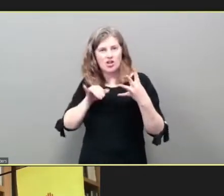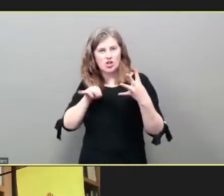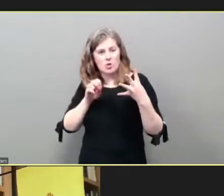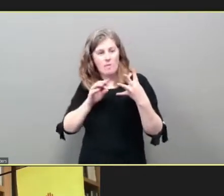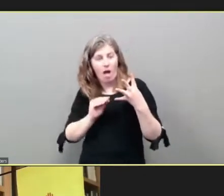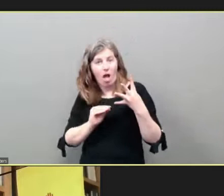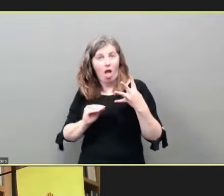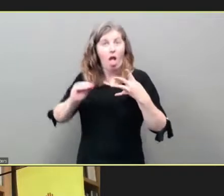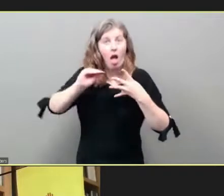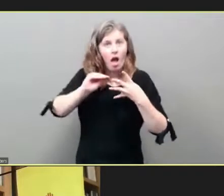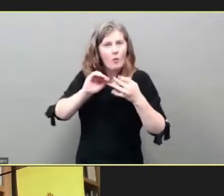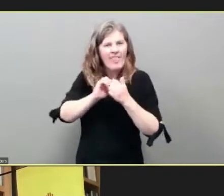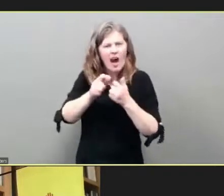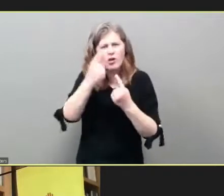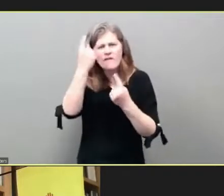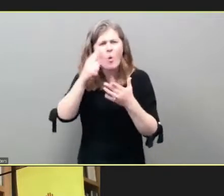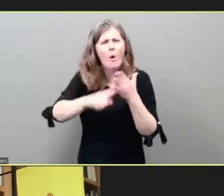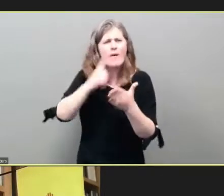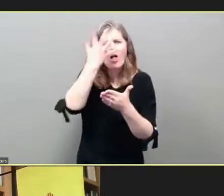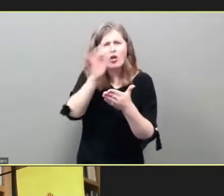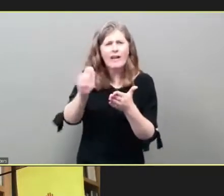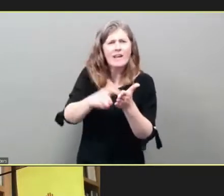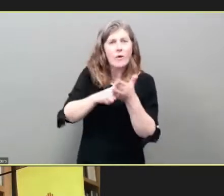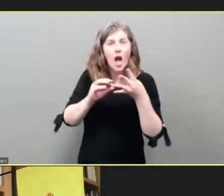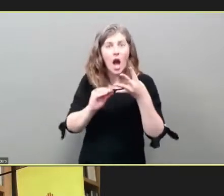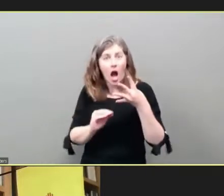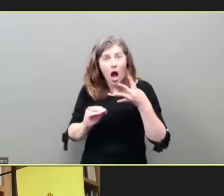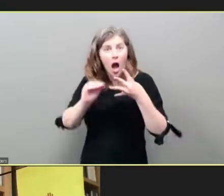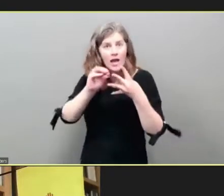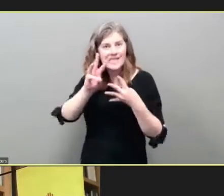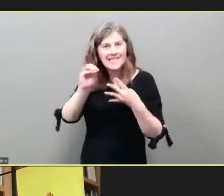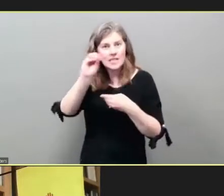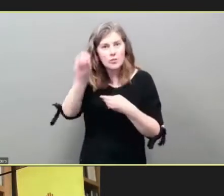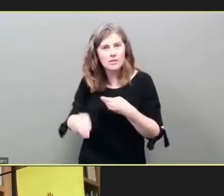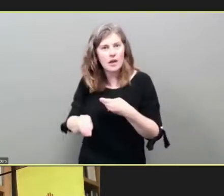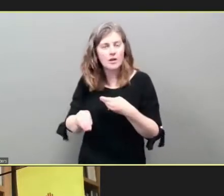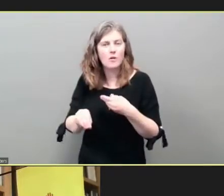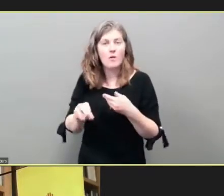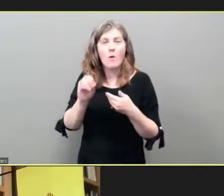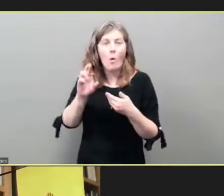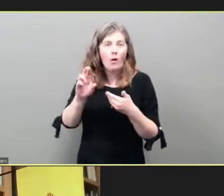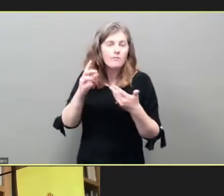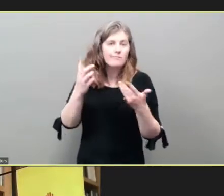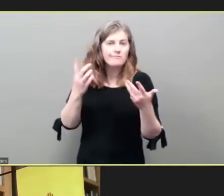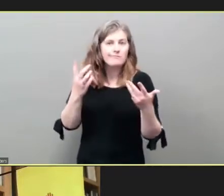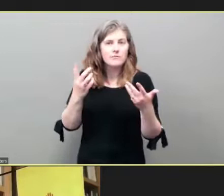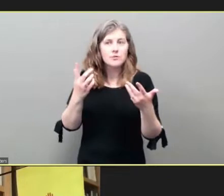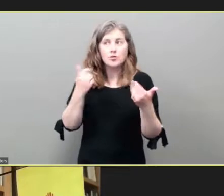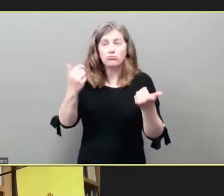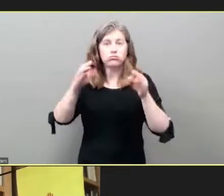factoring things, what would that take um to hit 60 or two just reopen prior